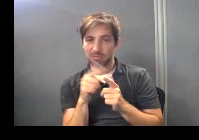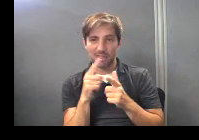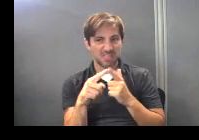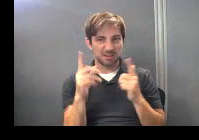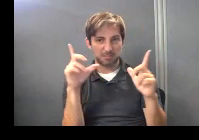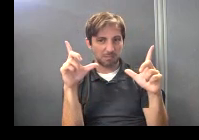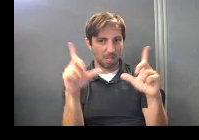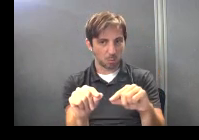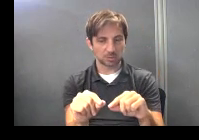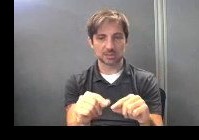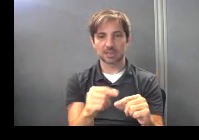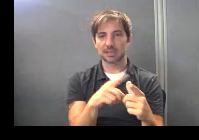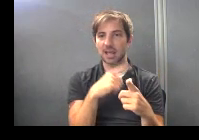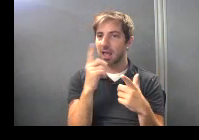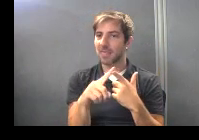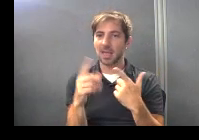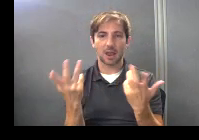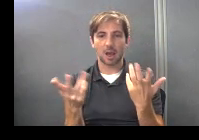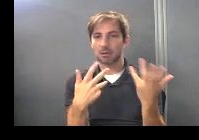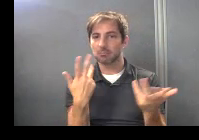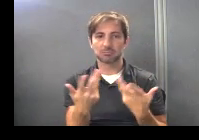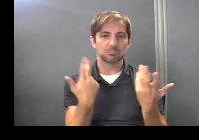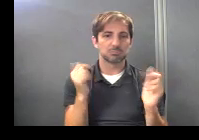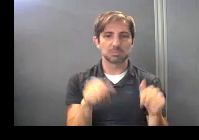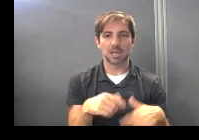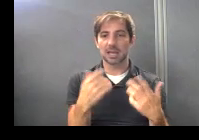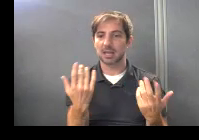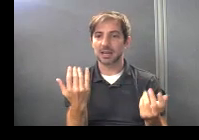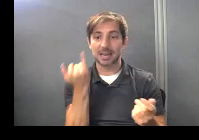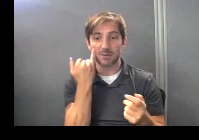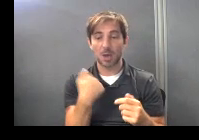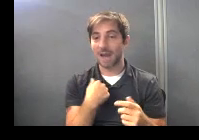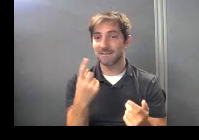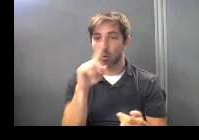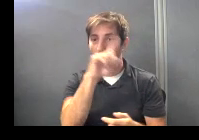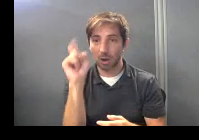IT OUT. IF YOU HAVE QUESTIONS -- I DON'T SEE ANY IN